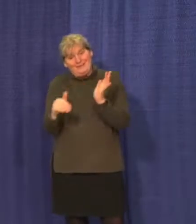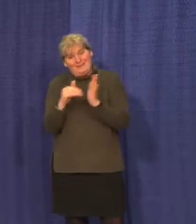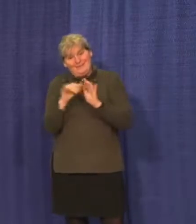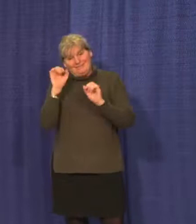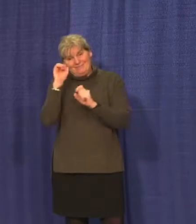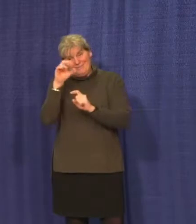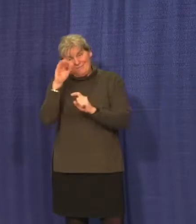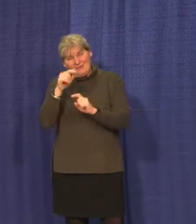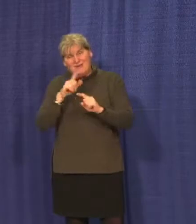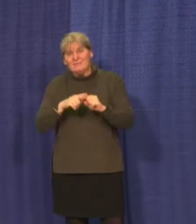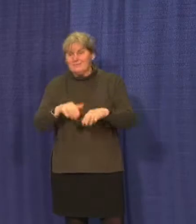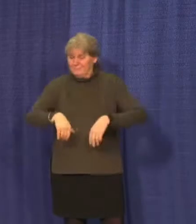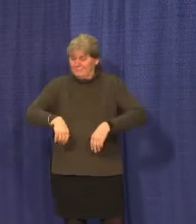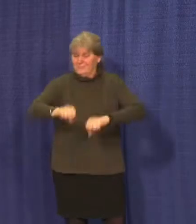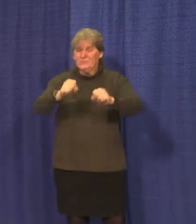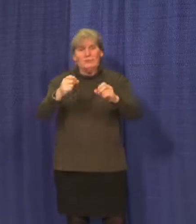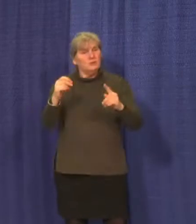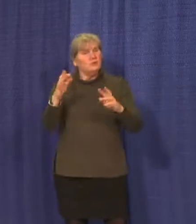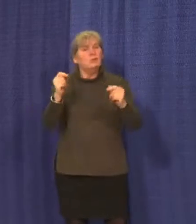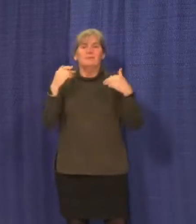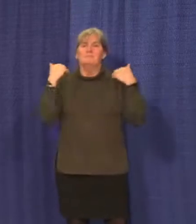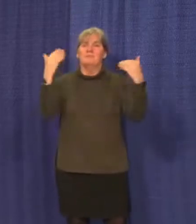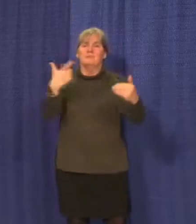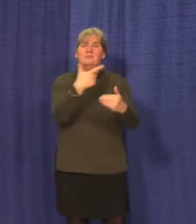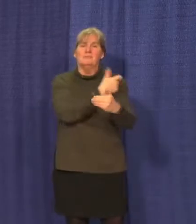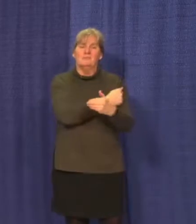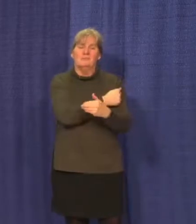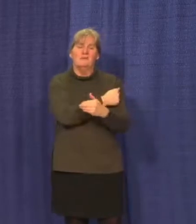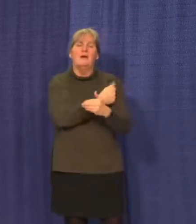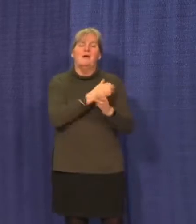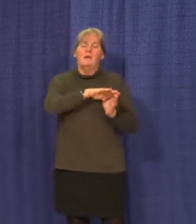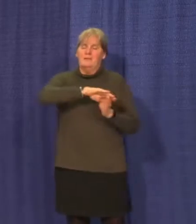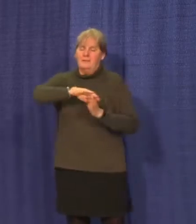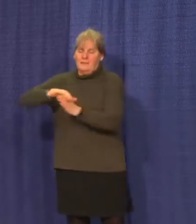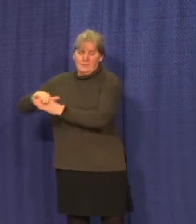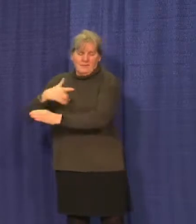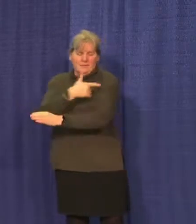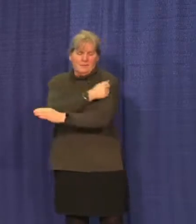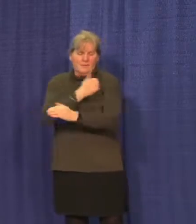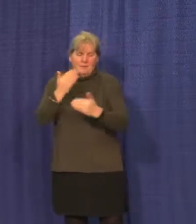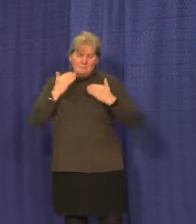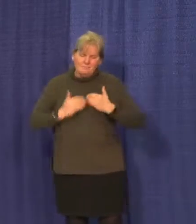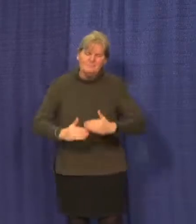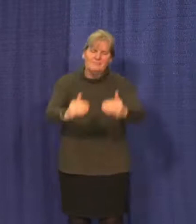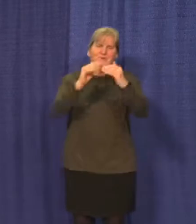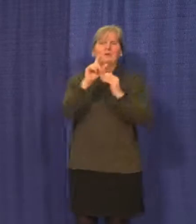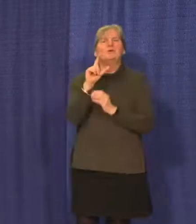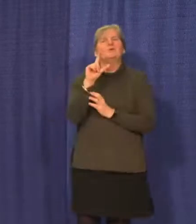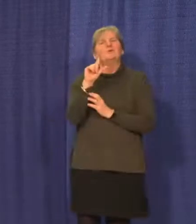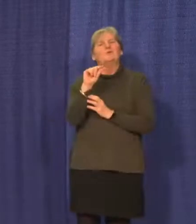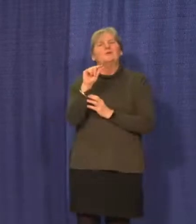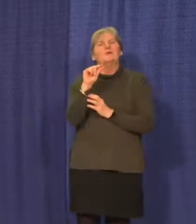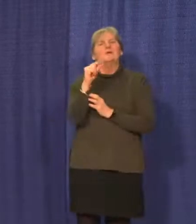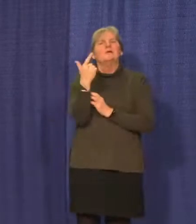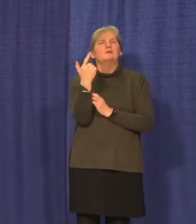the clinic is in your community and we can move past immunization and hopefully into a brighter 2021.